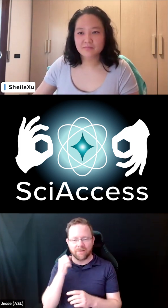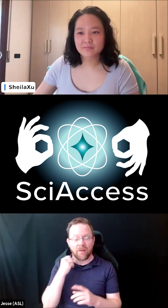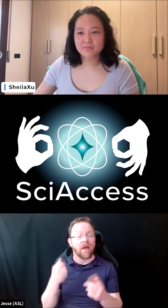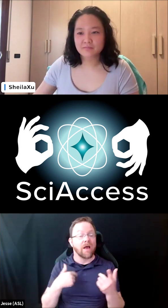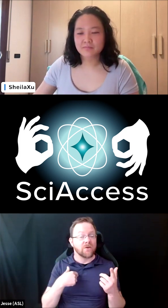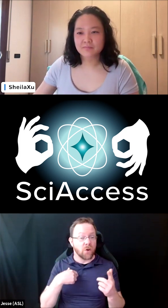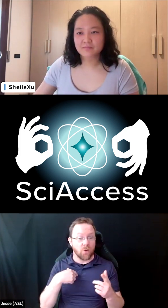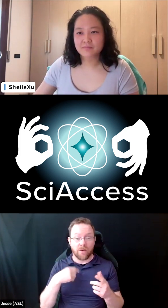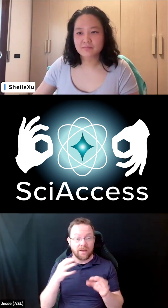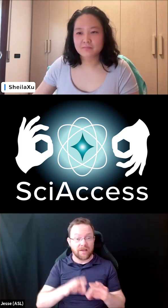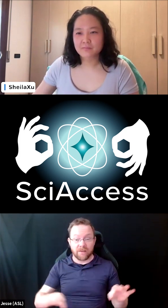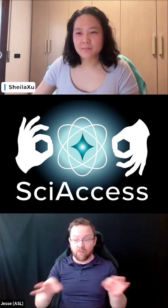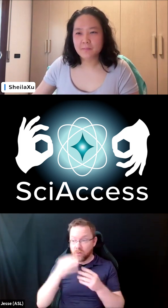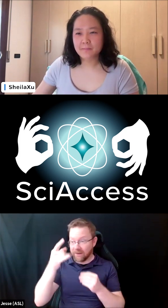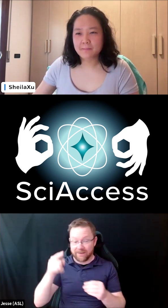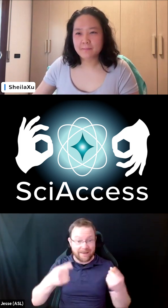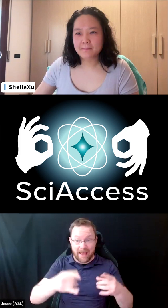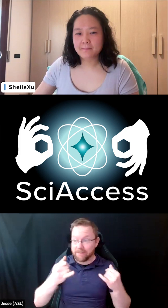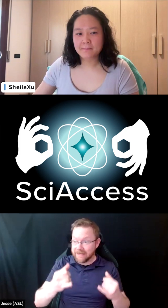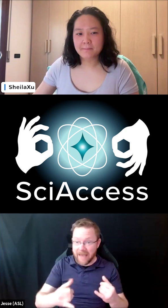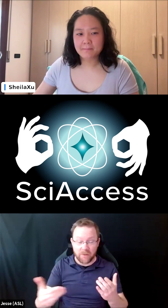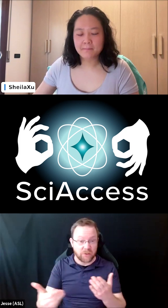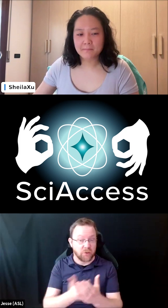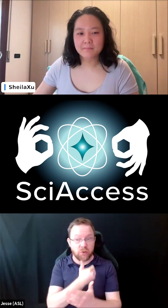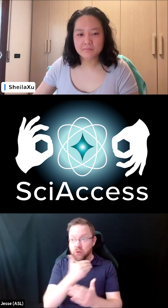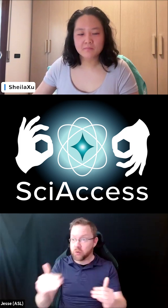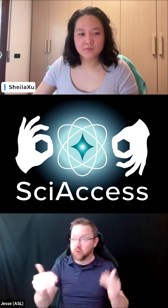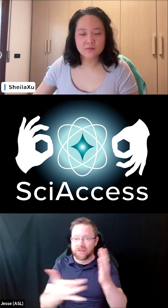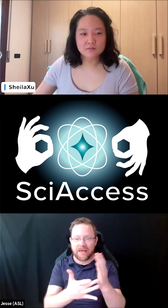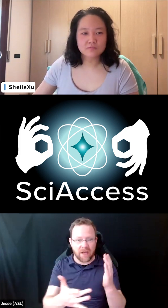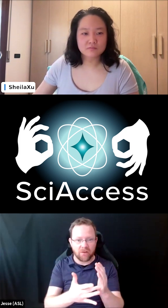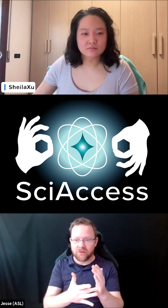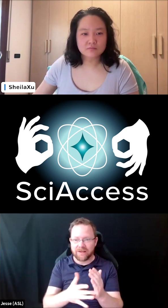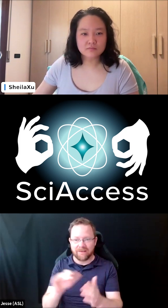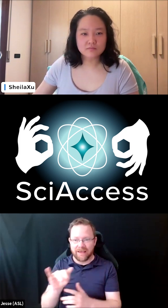one of the most important things as we keep in touch with one another.